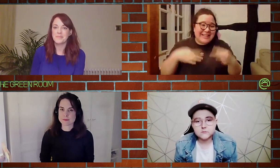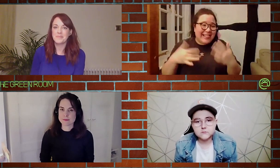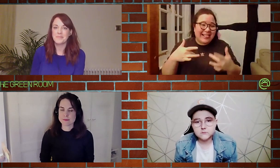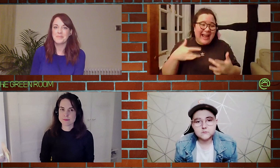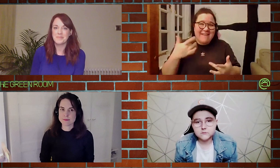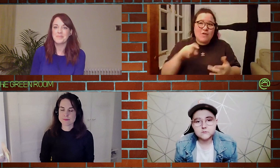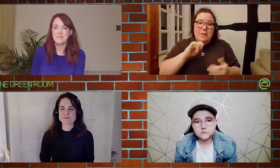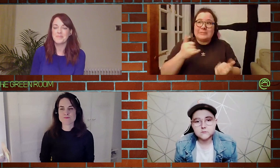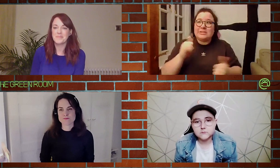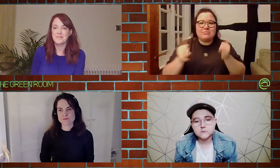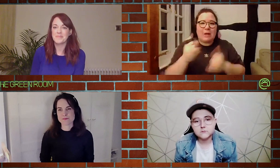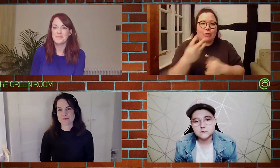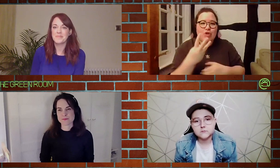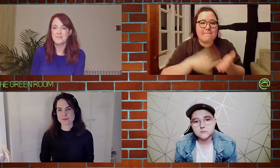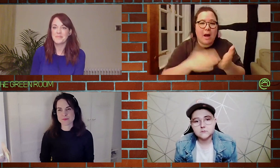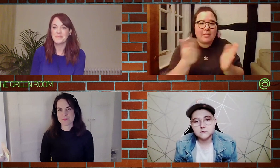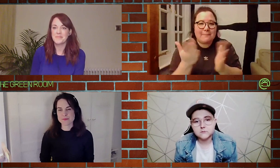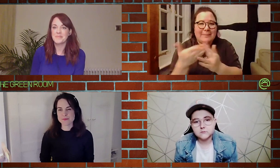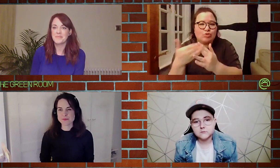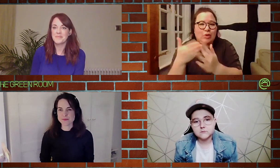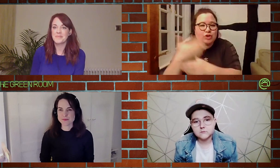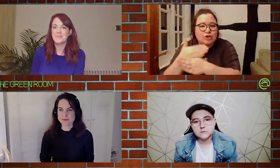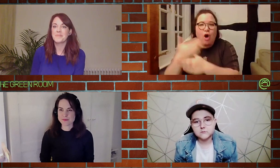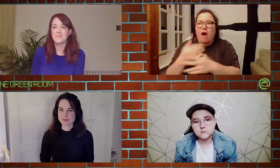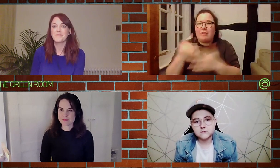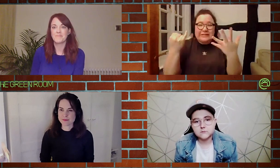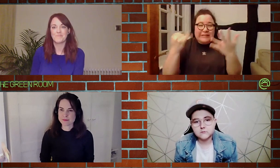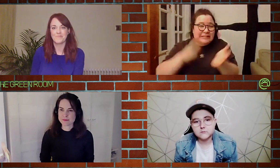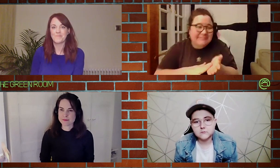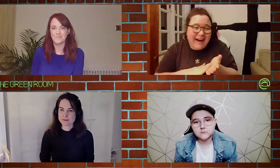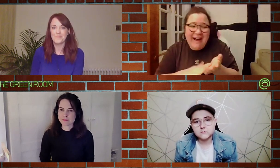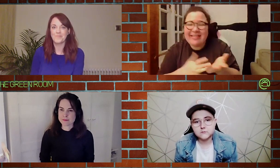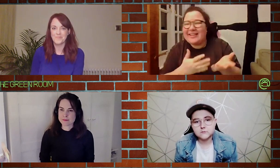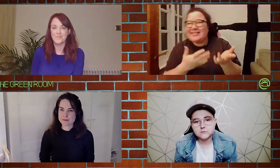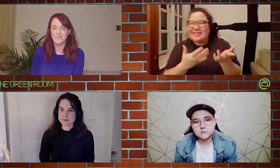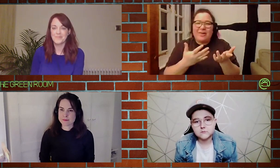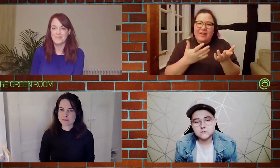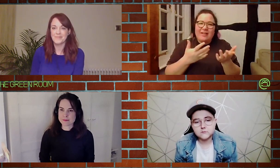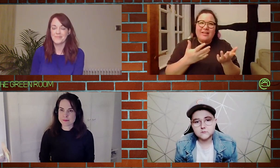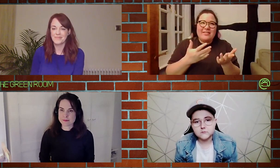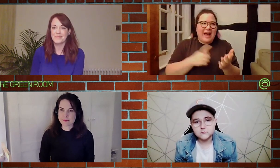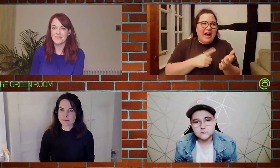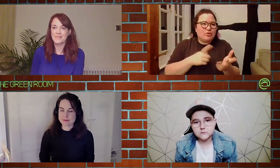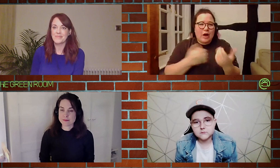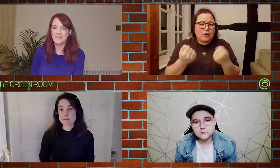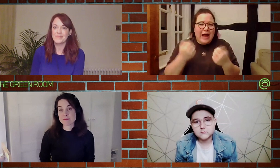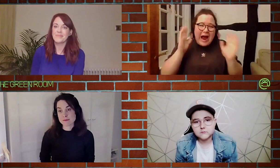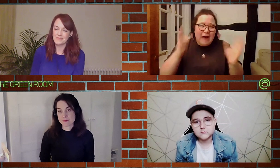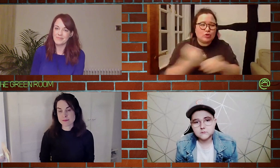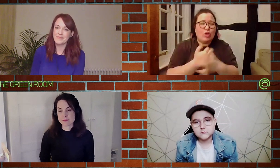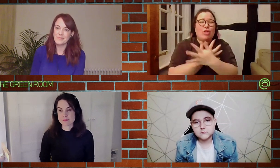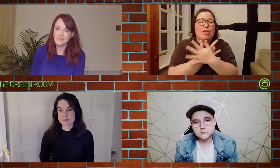income, so I have to have a portfolio career like that. Because sometimes with acting it could be three months, six months between jobs.